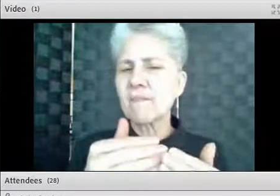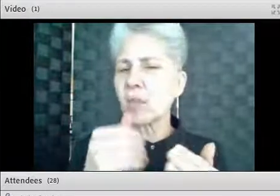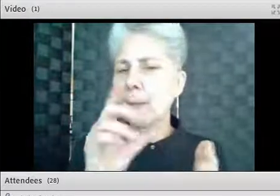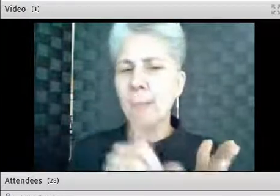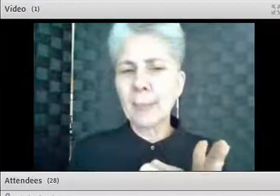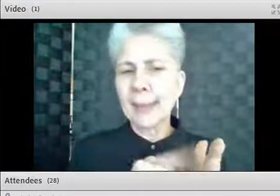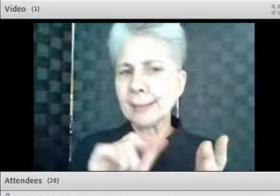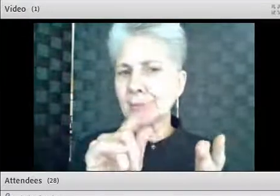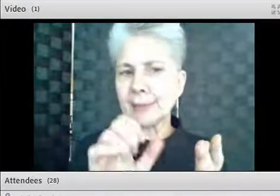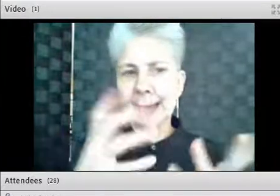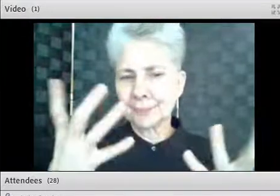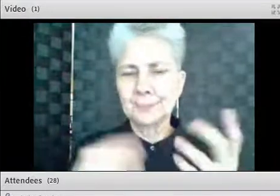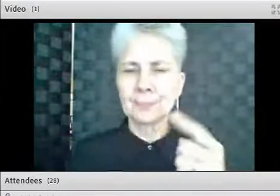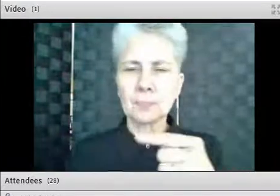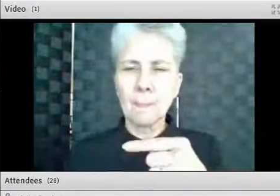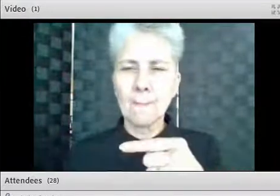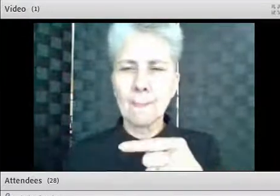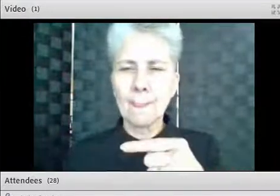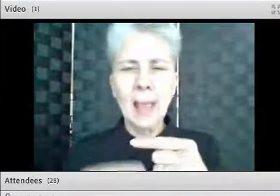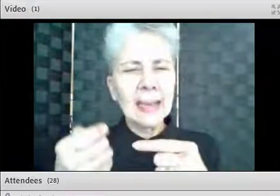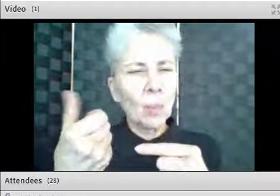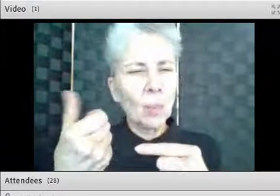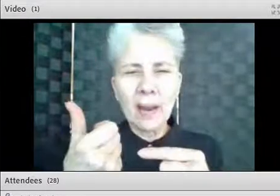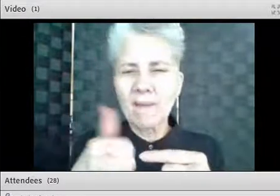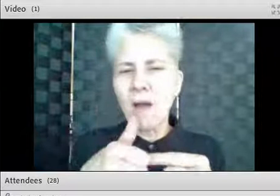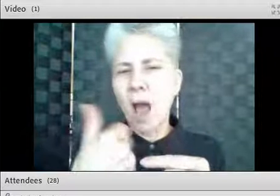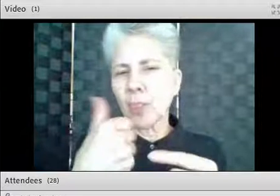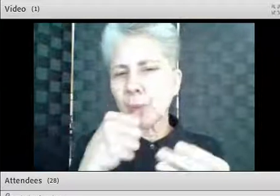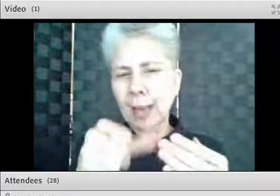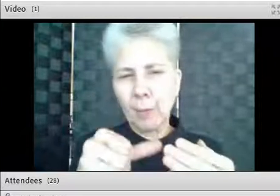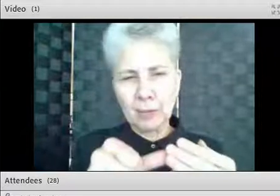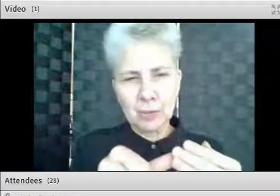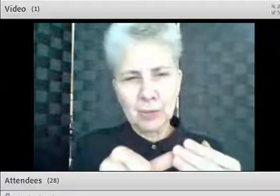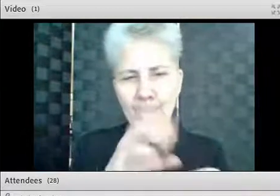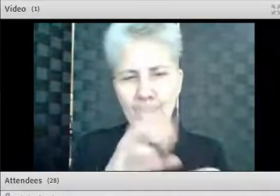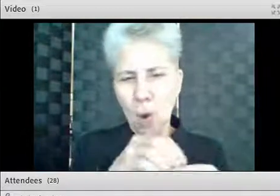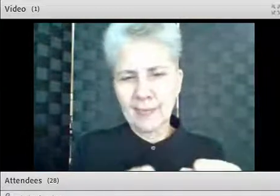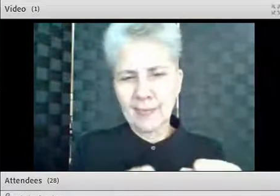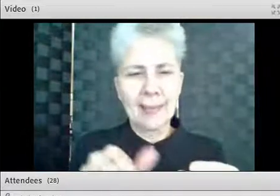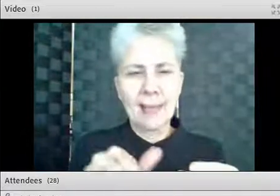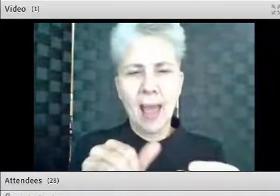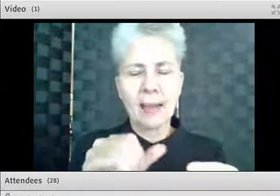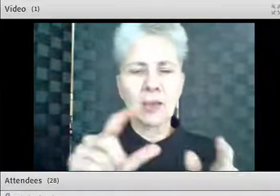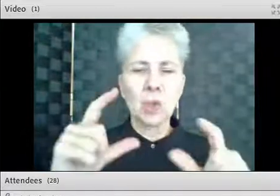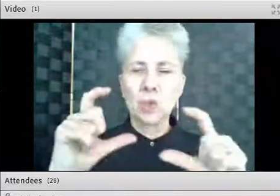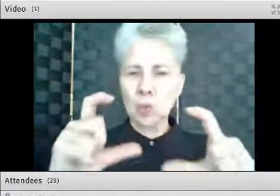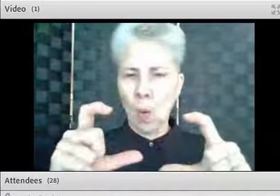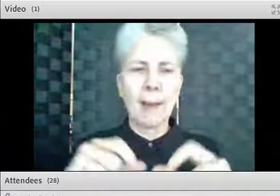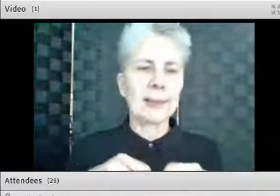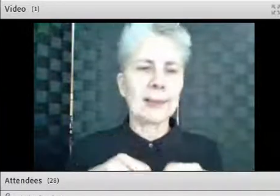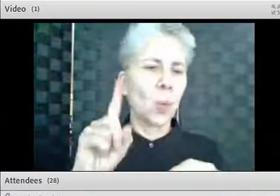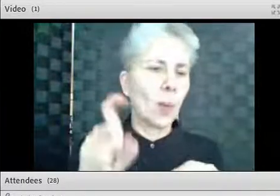And then get rid of any additional characters that are part of that, like square brackets or question marks or things like that, okay?